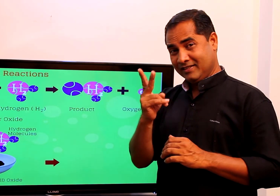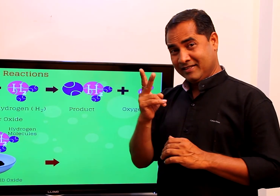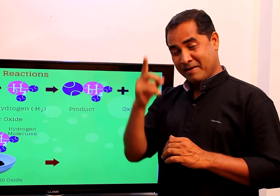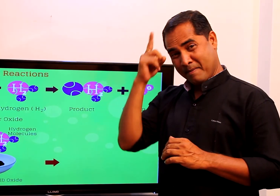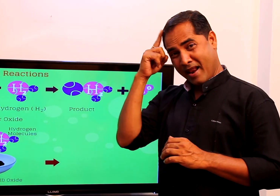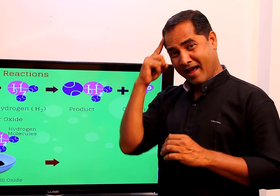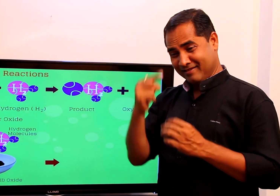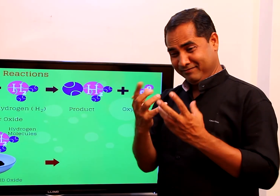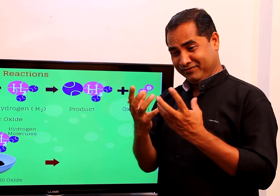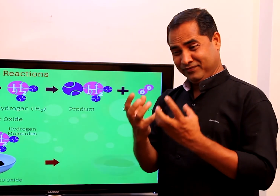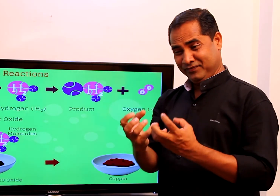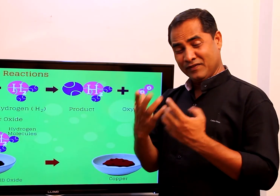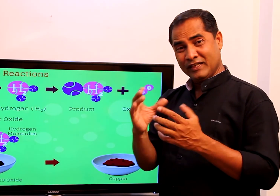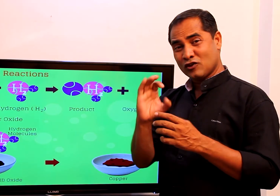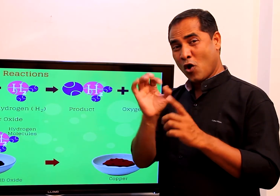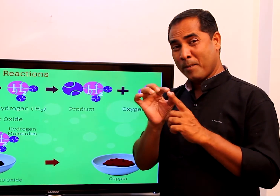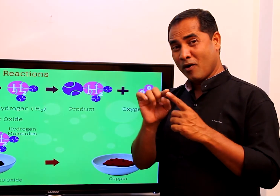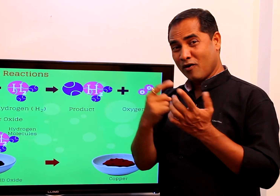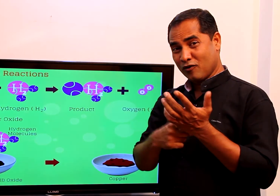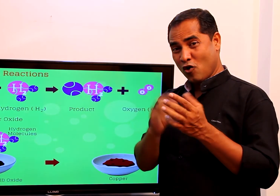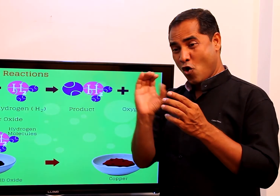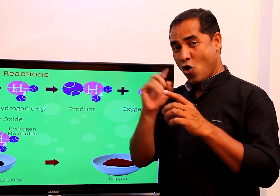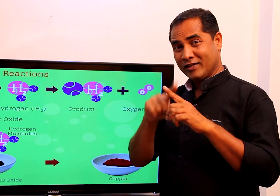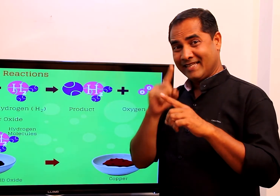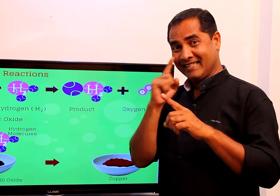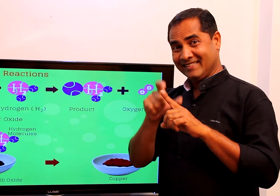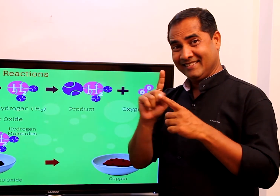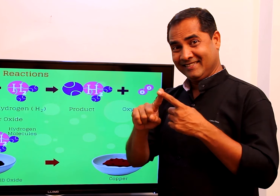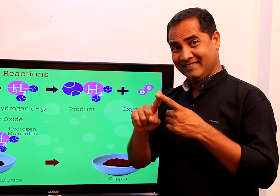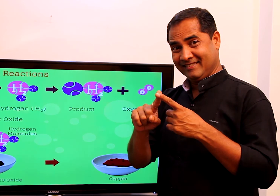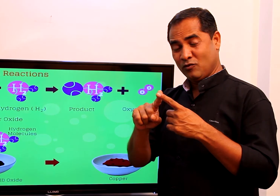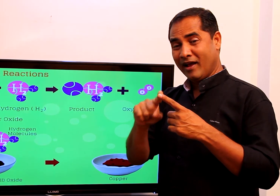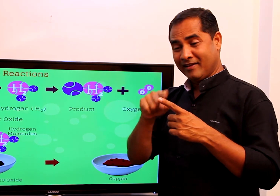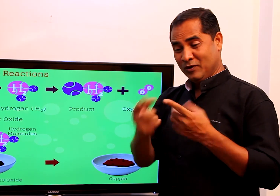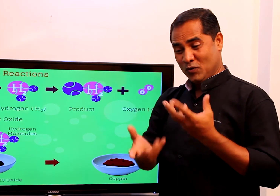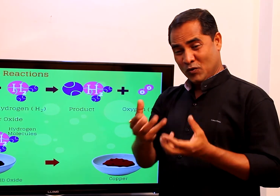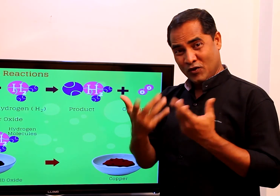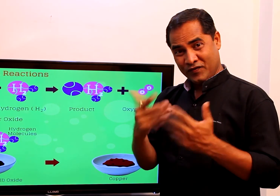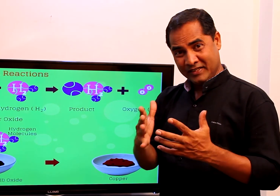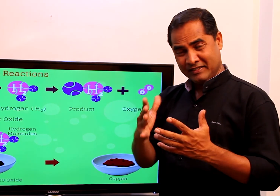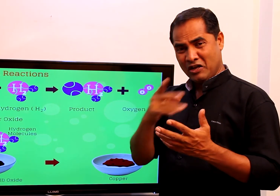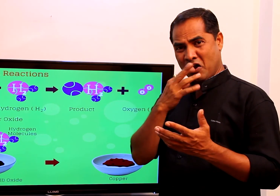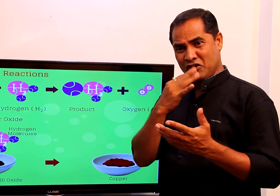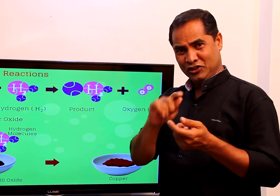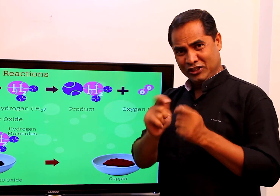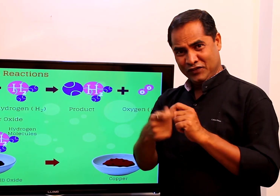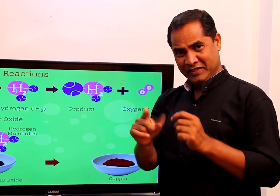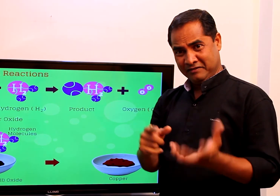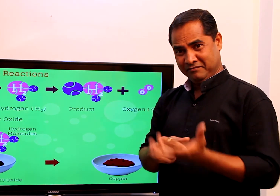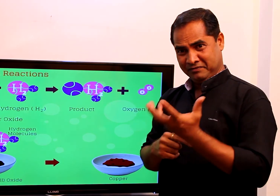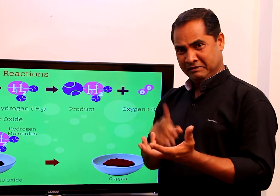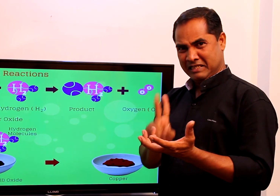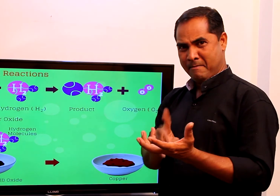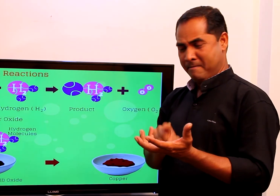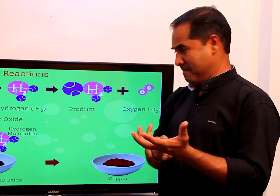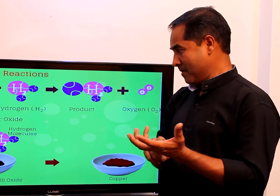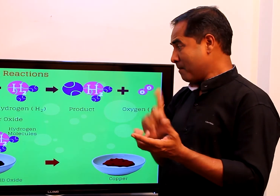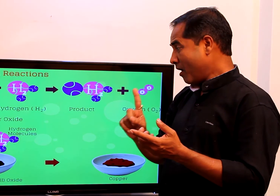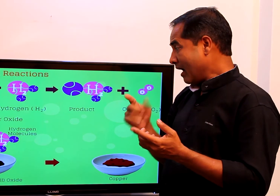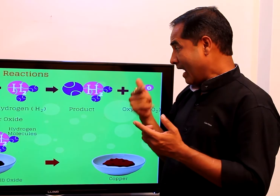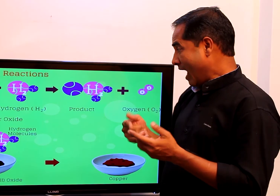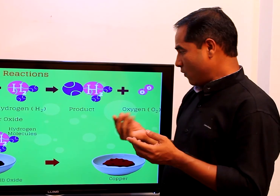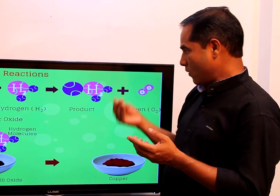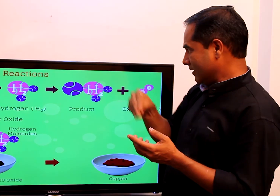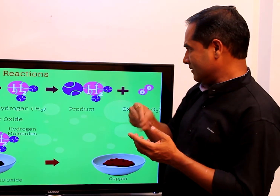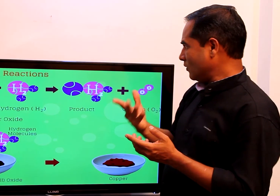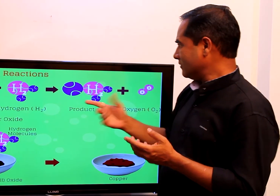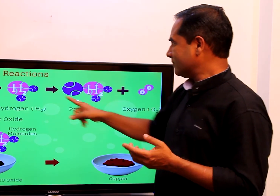So before you saw, formation of black copper oxide when we heated copper in